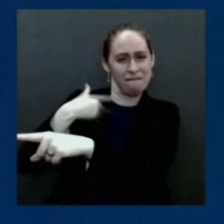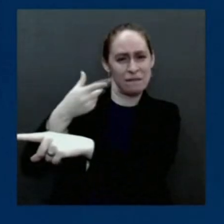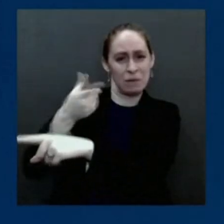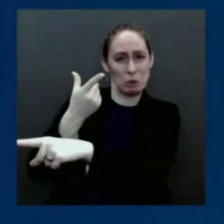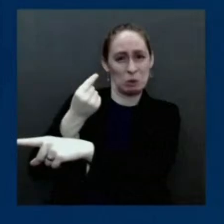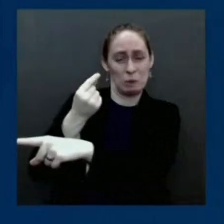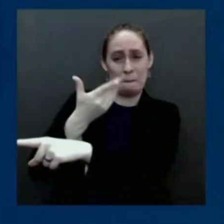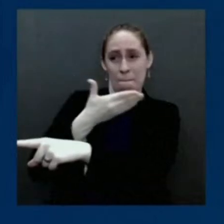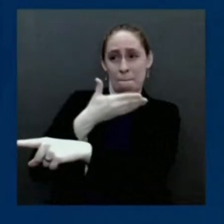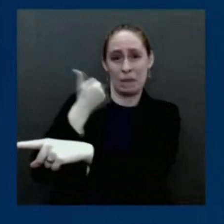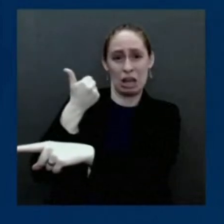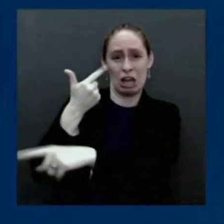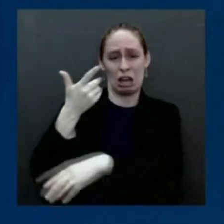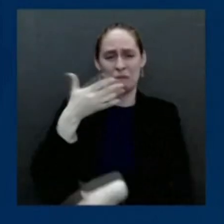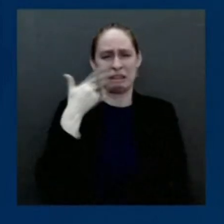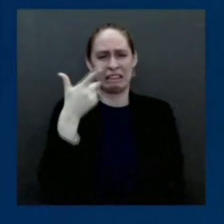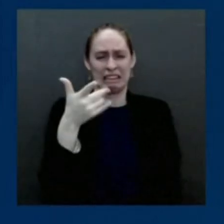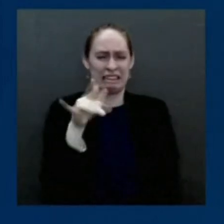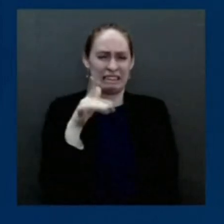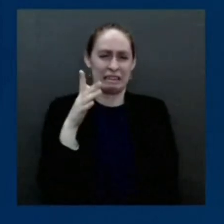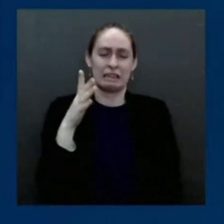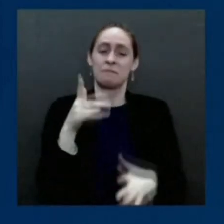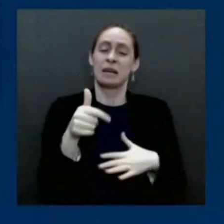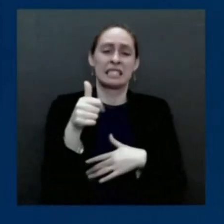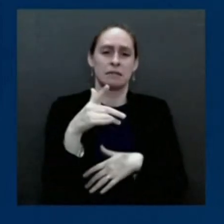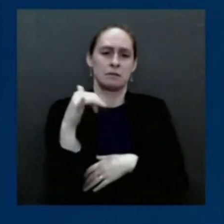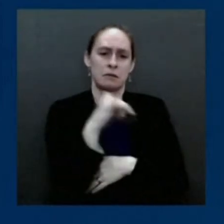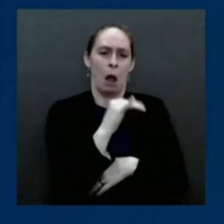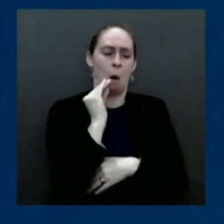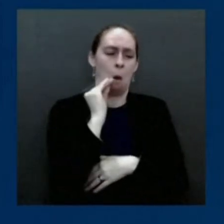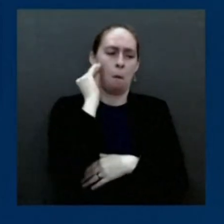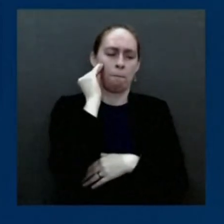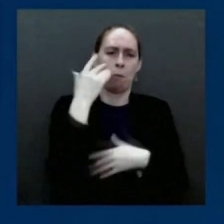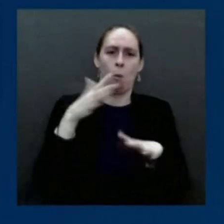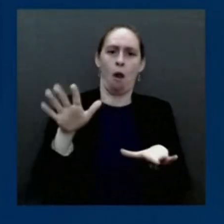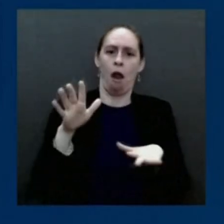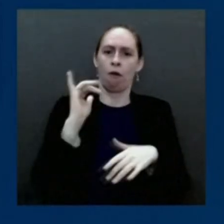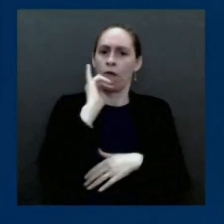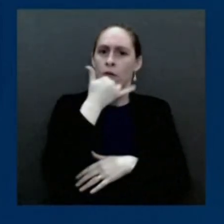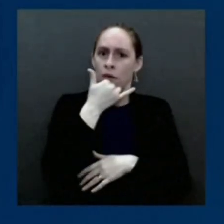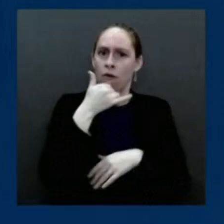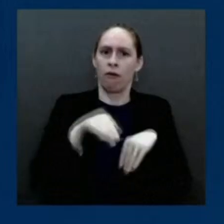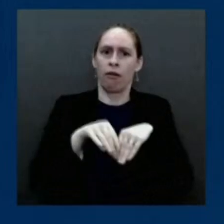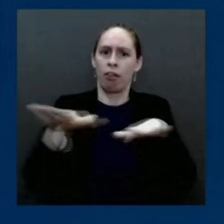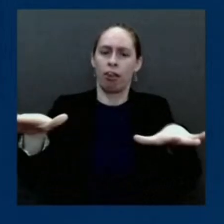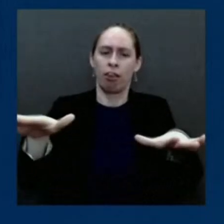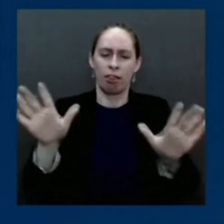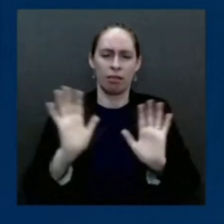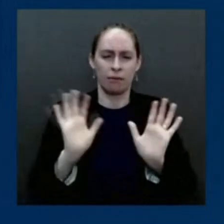SYMPTOMS OR FROM THOSE WHO ARE ASYMPTOMATIC FROM THEIR INFECTION.